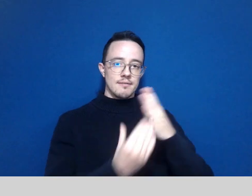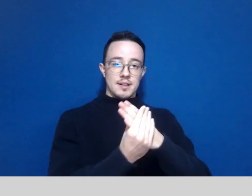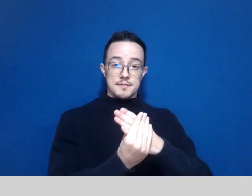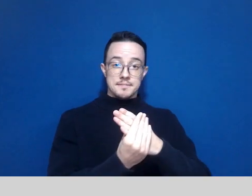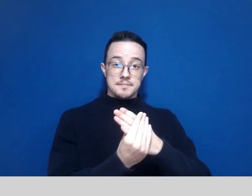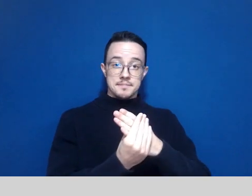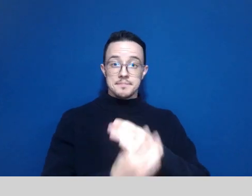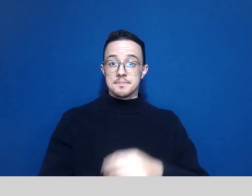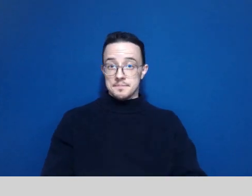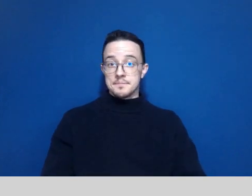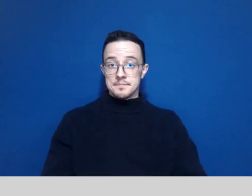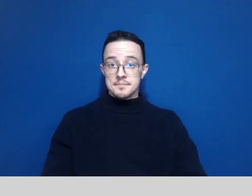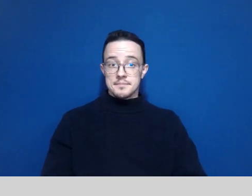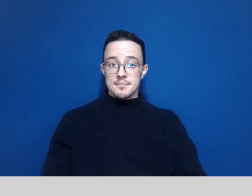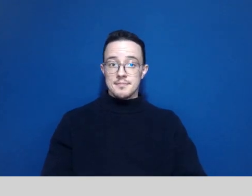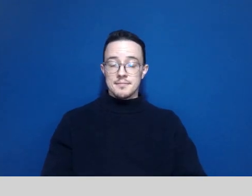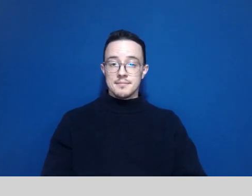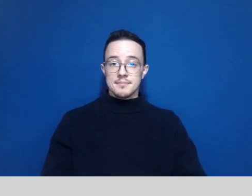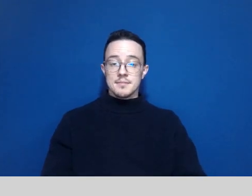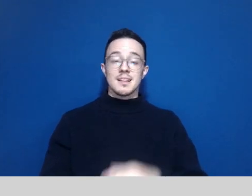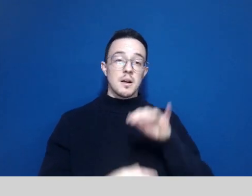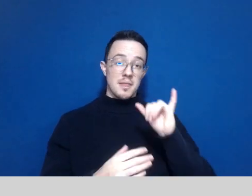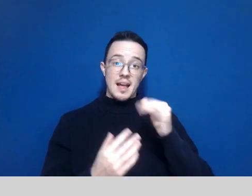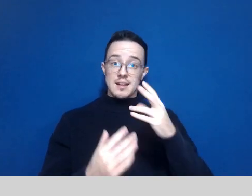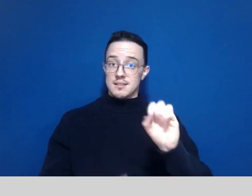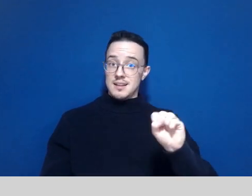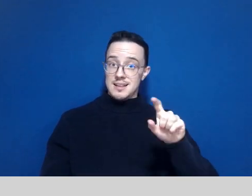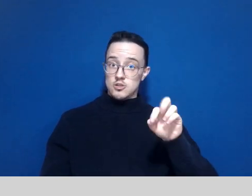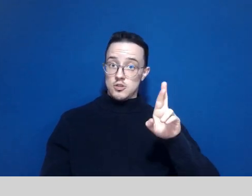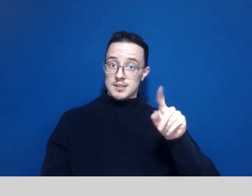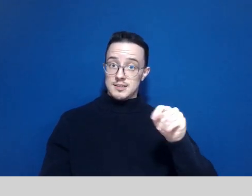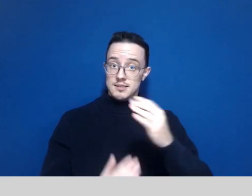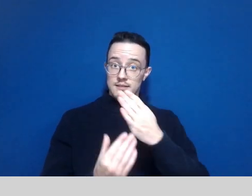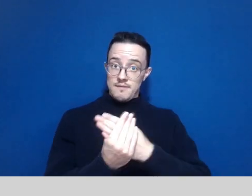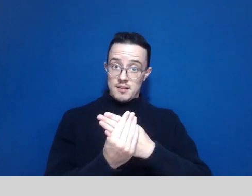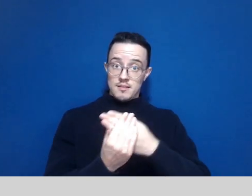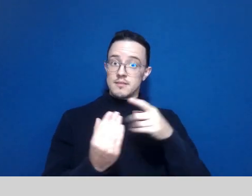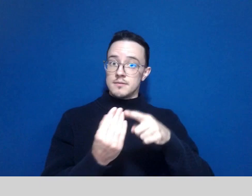it's not just an object that you get.